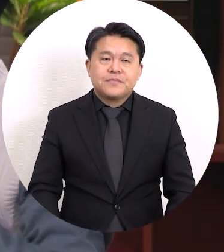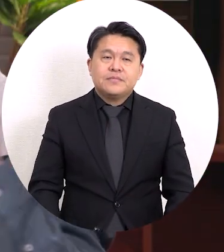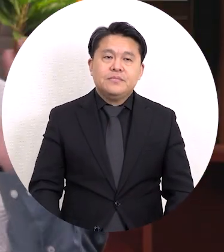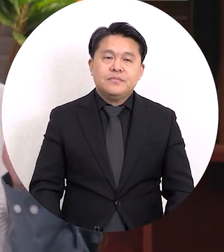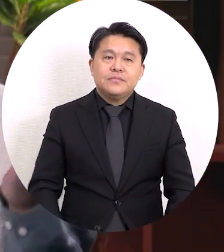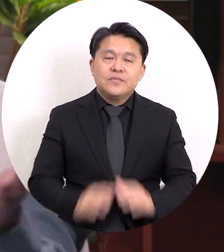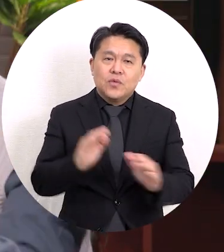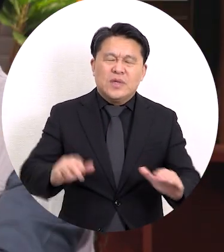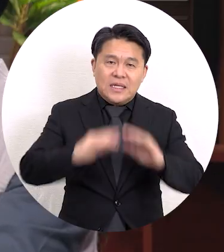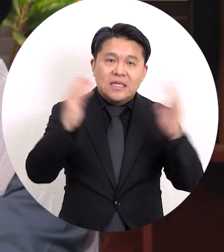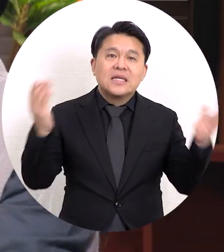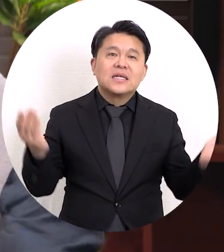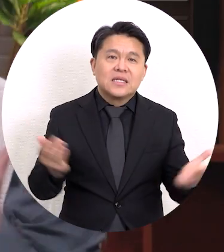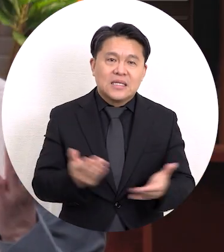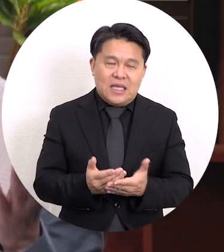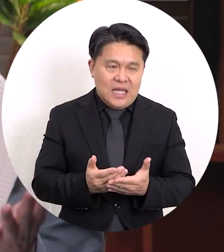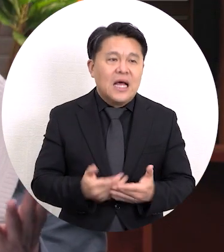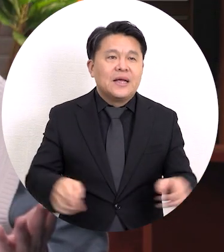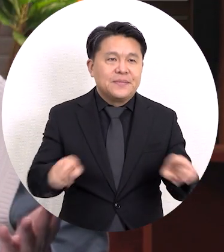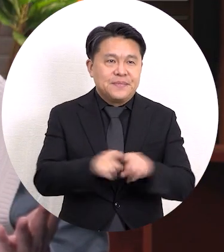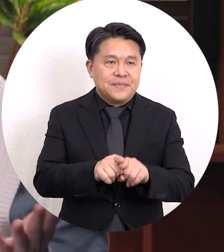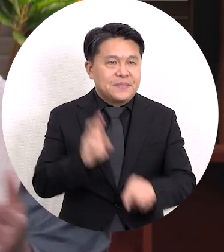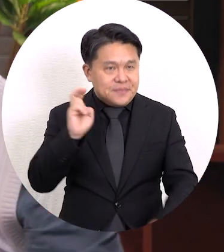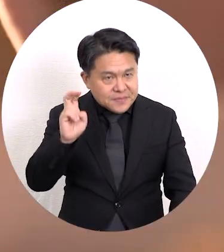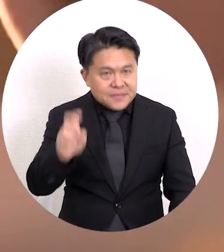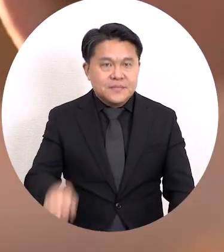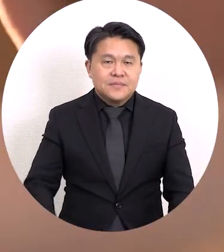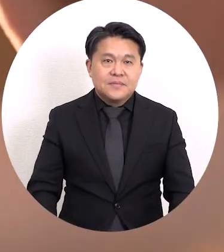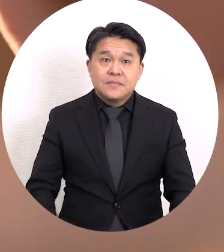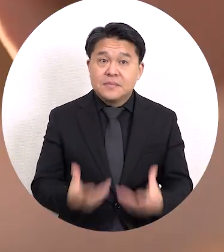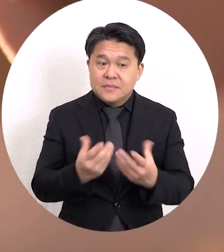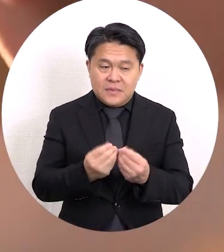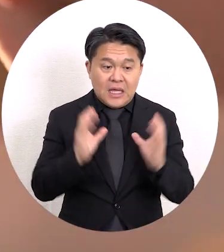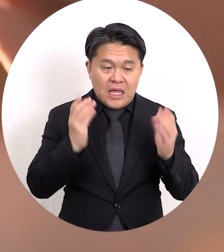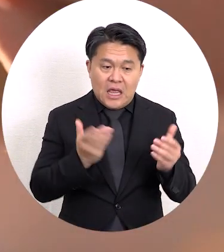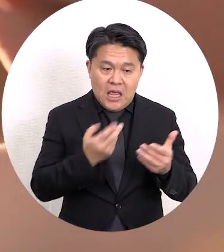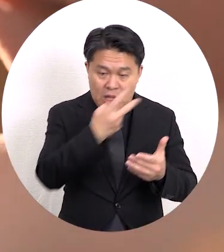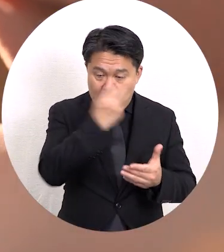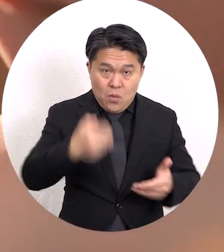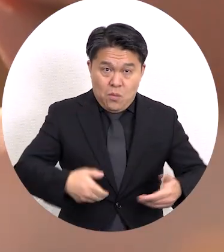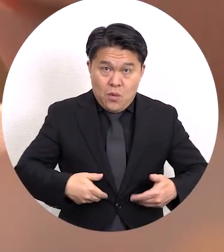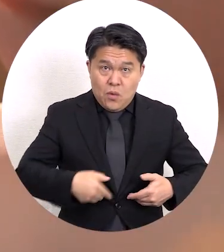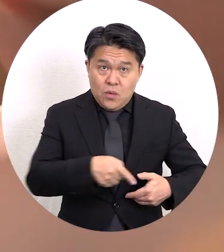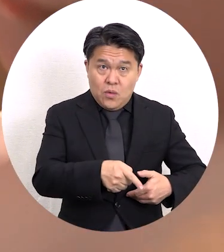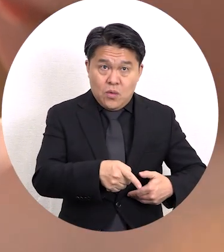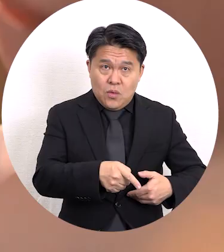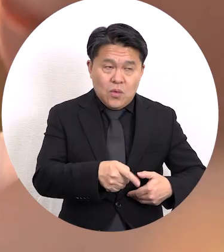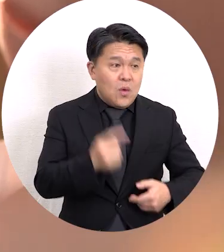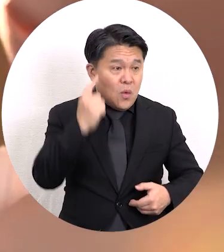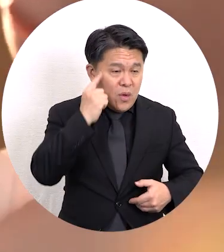a communal activity for the entire village. Someone needed to put the child to sleep because otherwise, the baby could cause trouble